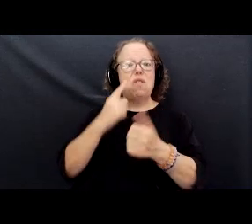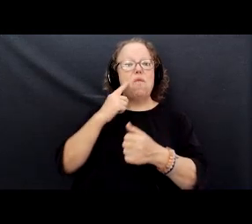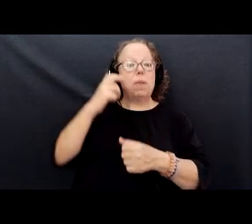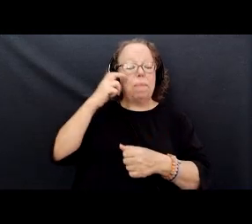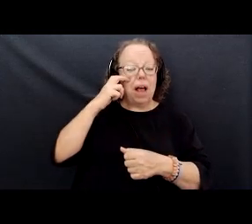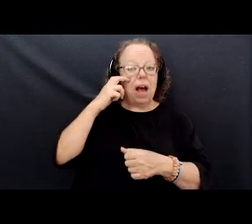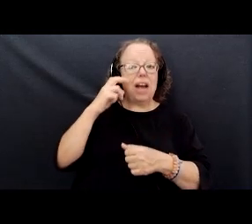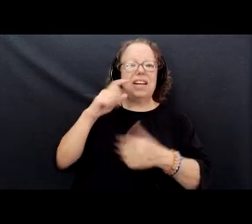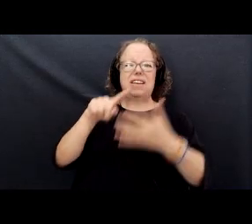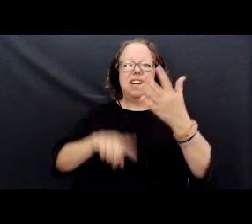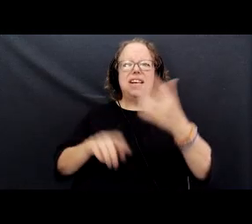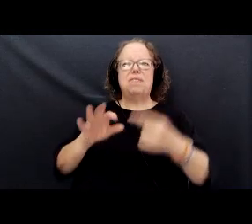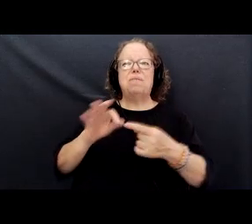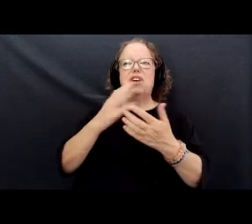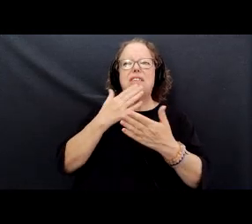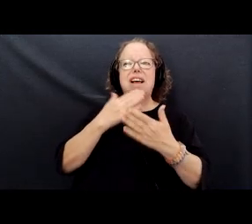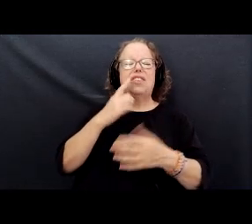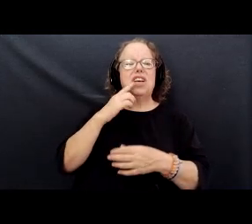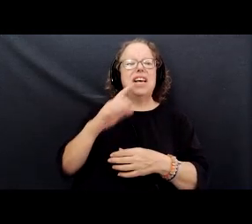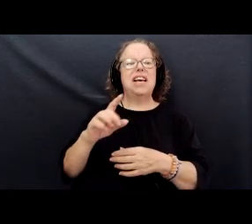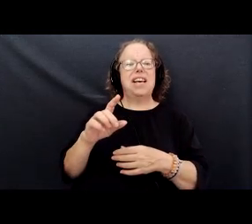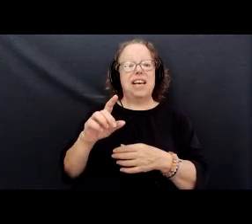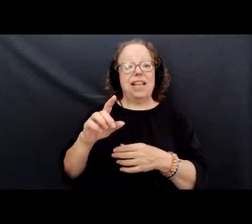and special thanks to the Department of Aging and Independent Living.